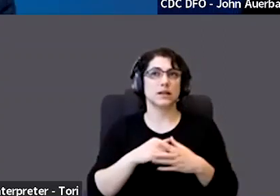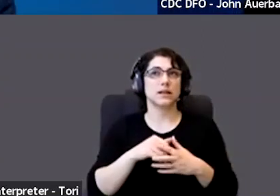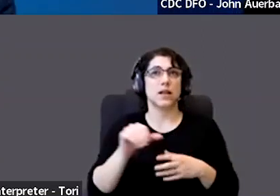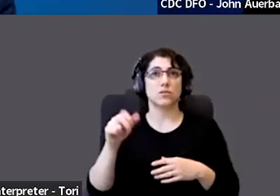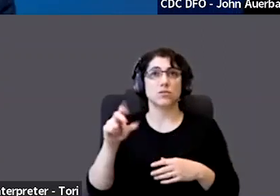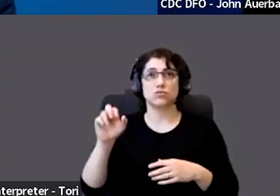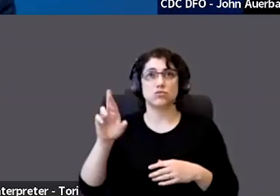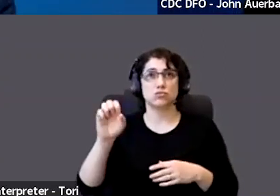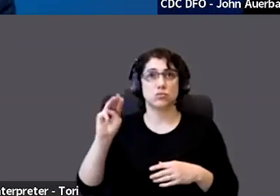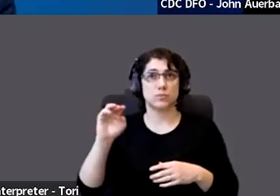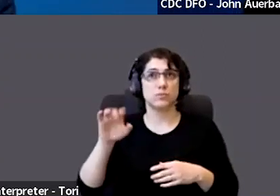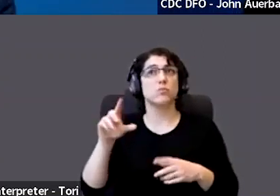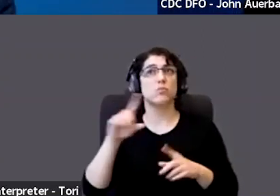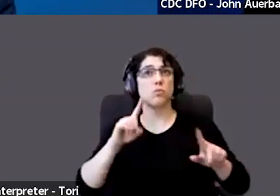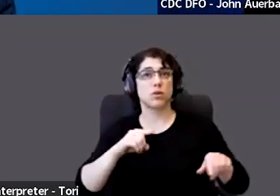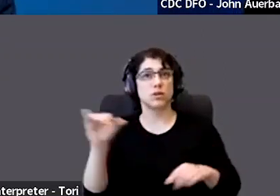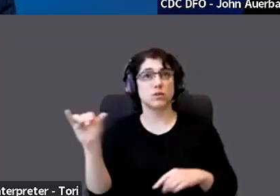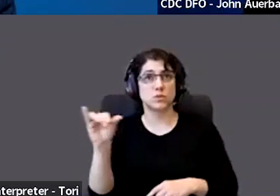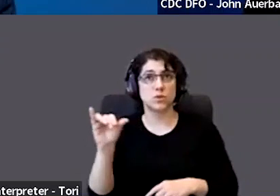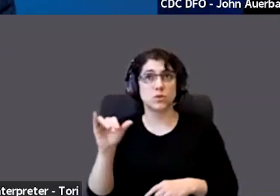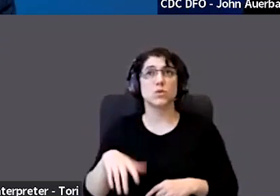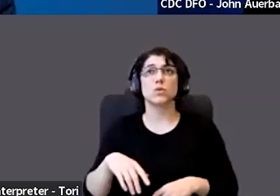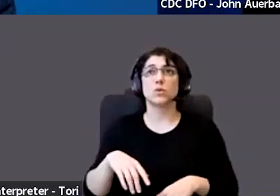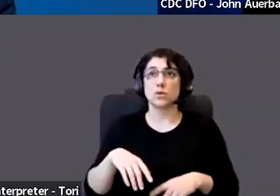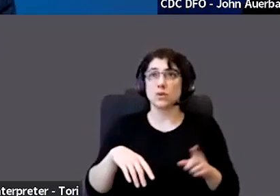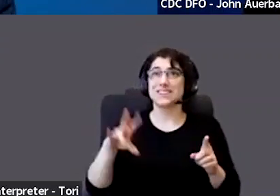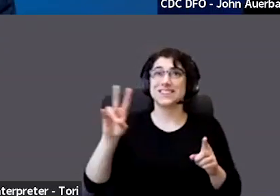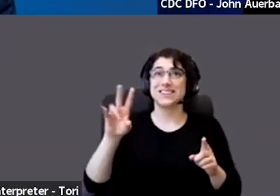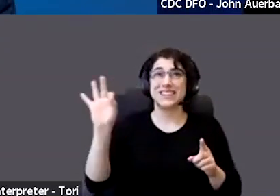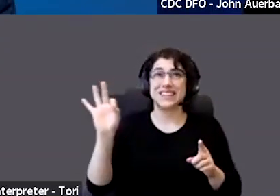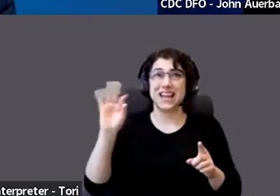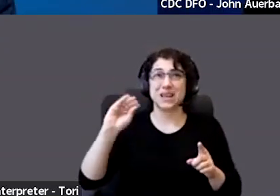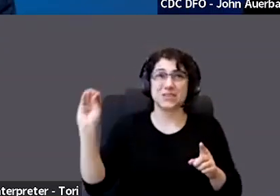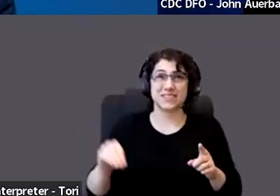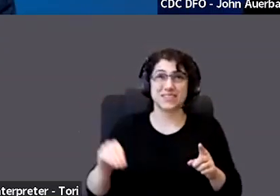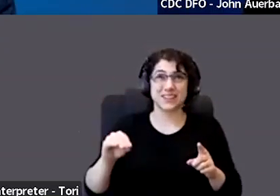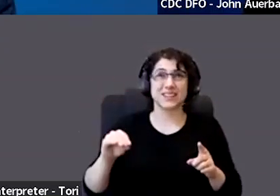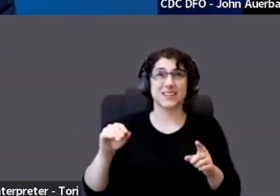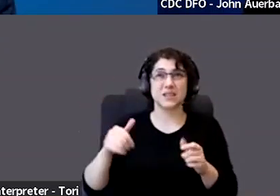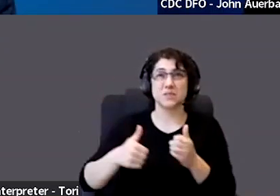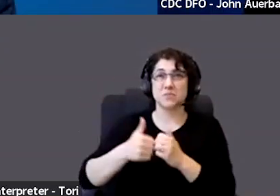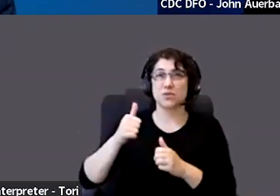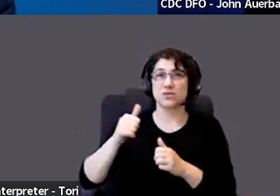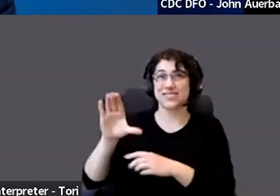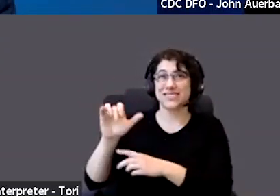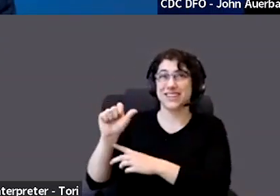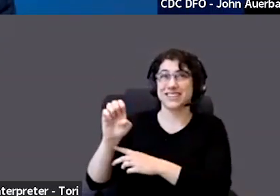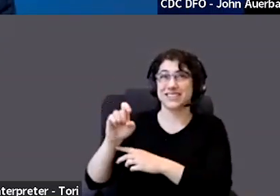in the United States are currently able to be represented in a -- that information is captured in a place